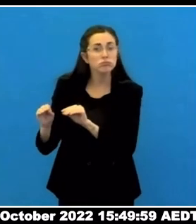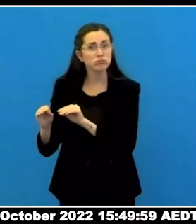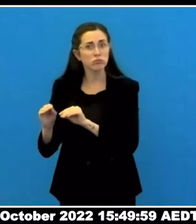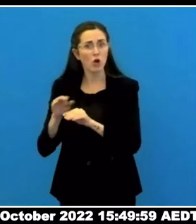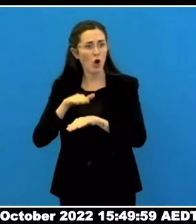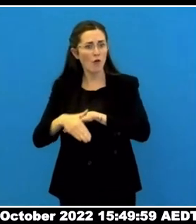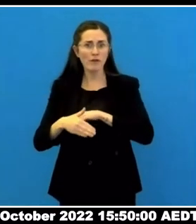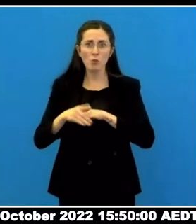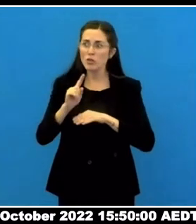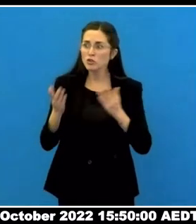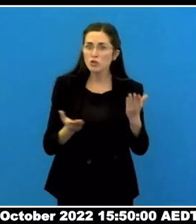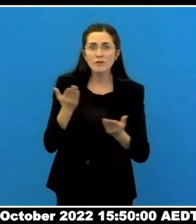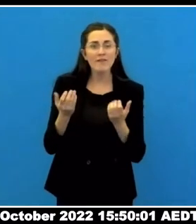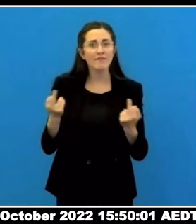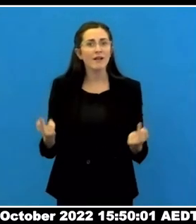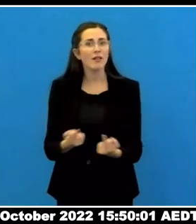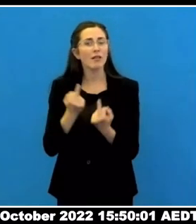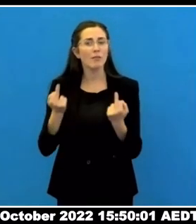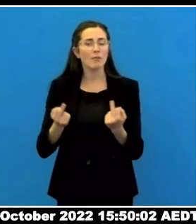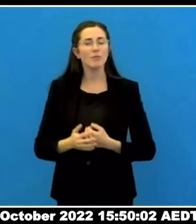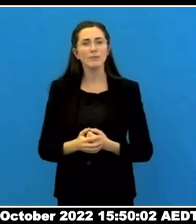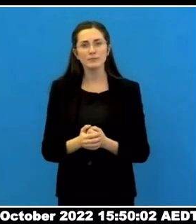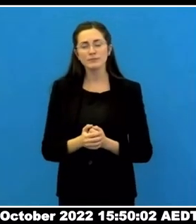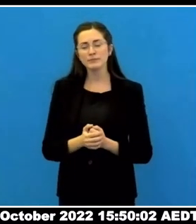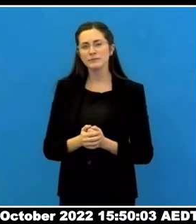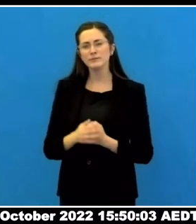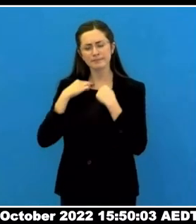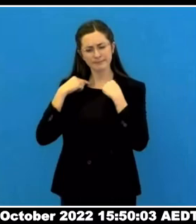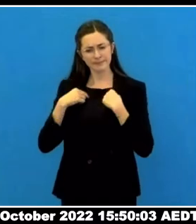How I will put it this way what is the best way